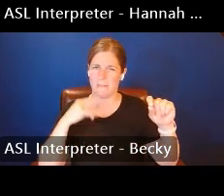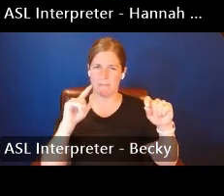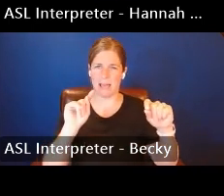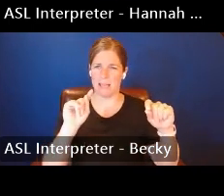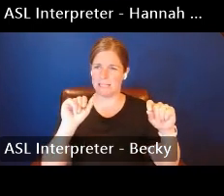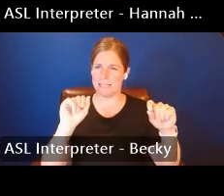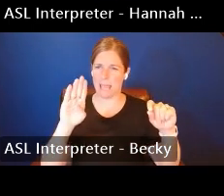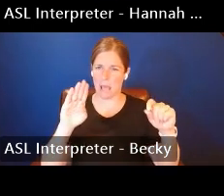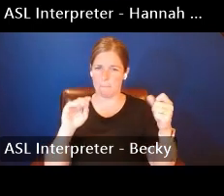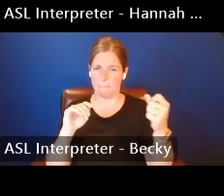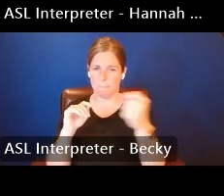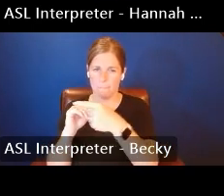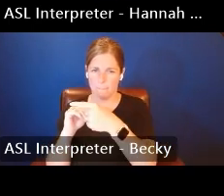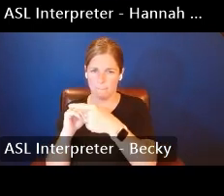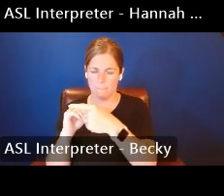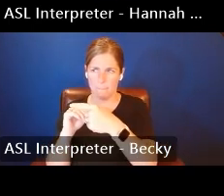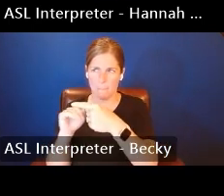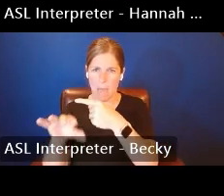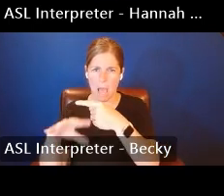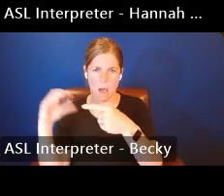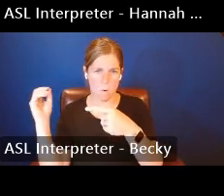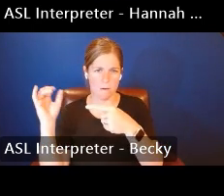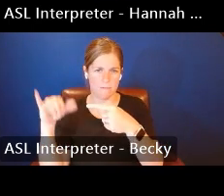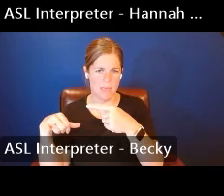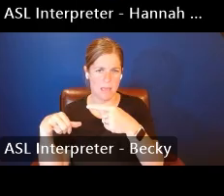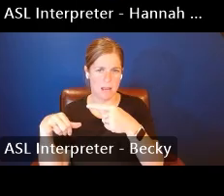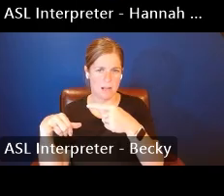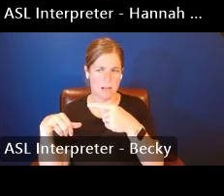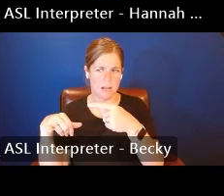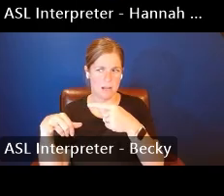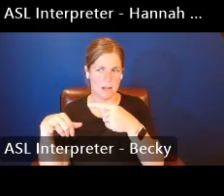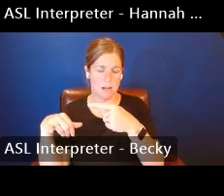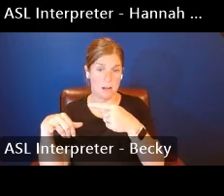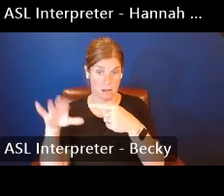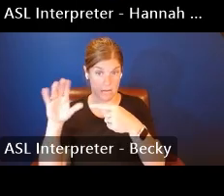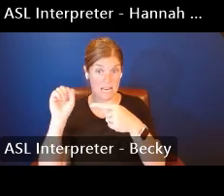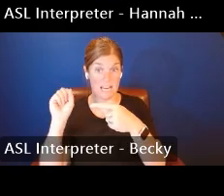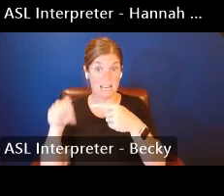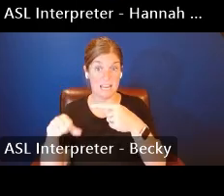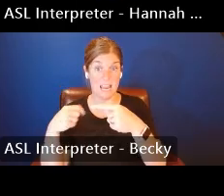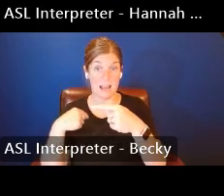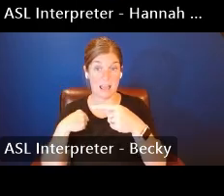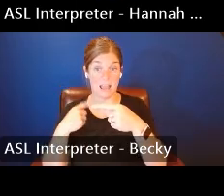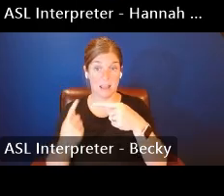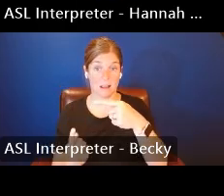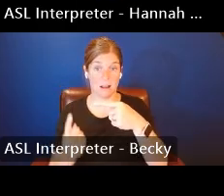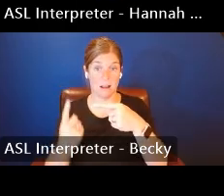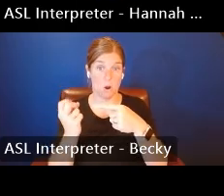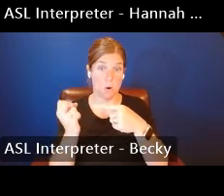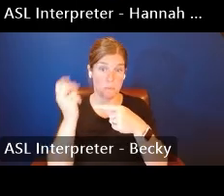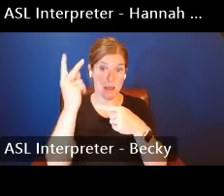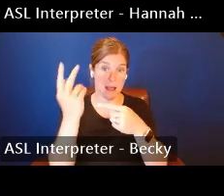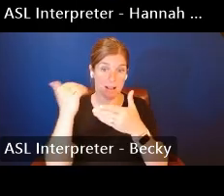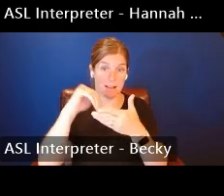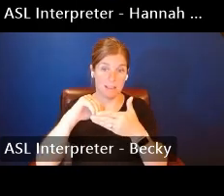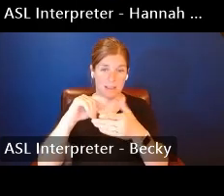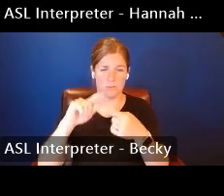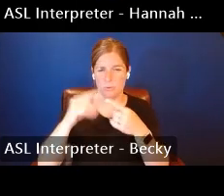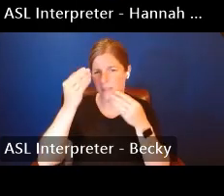of it, that field, are you going to be able to get to that, the information that you requested.